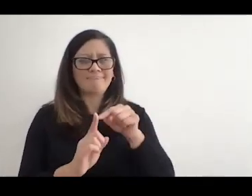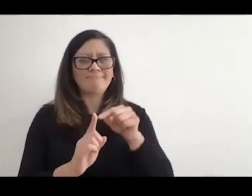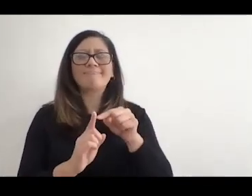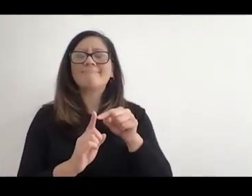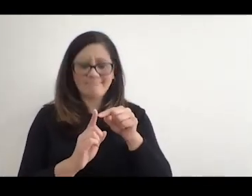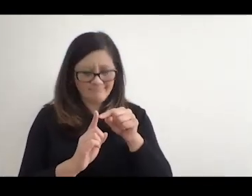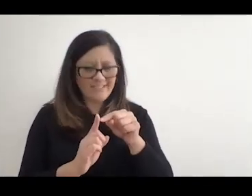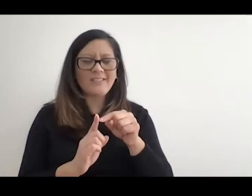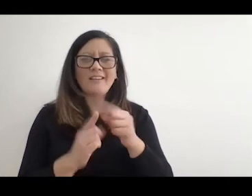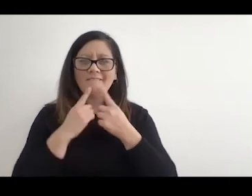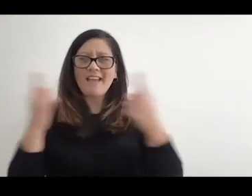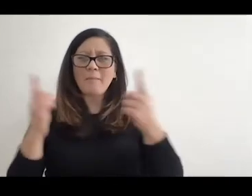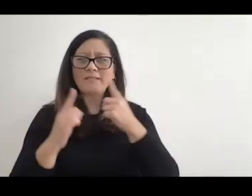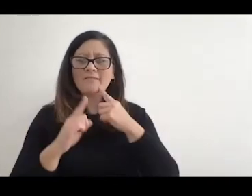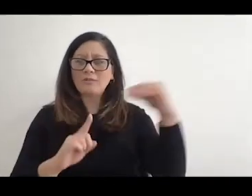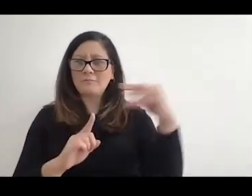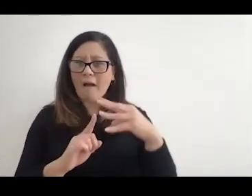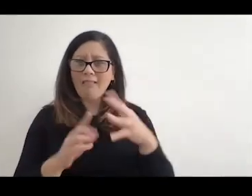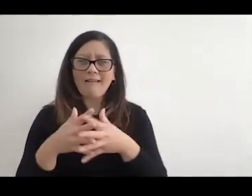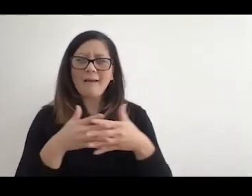so I could see where that interest.